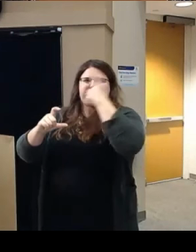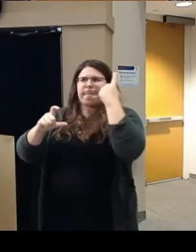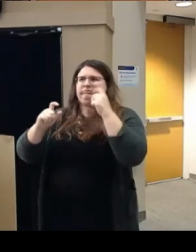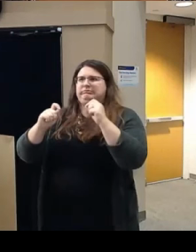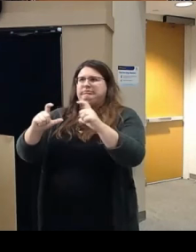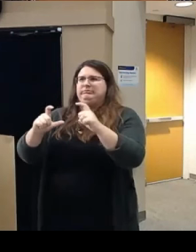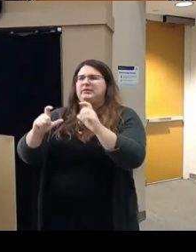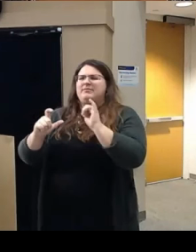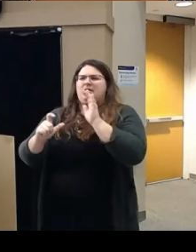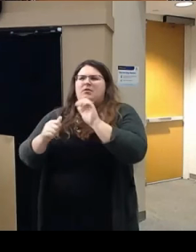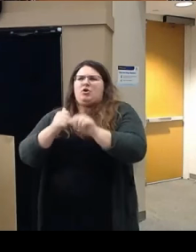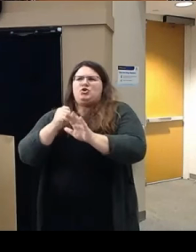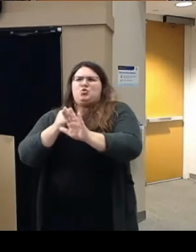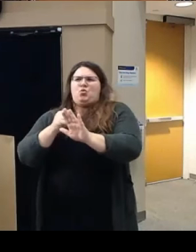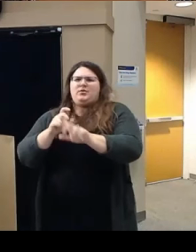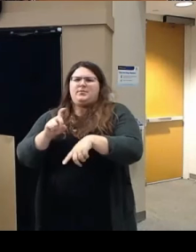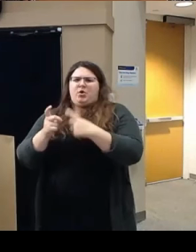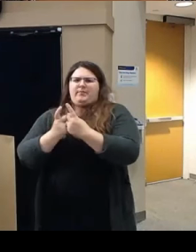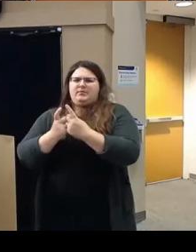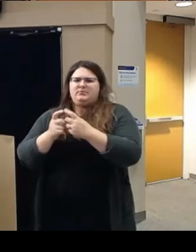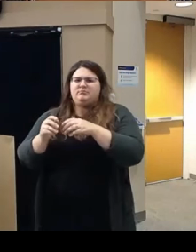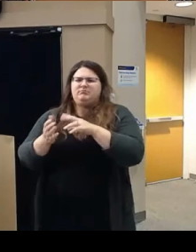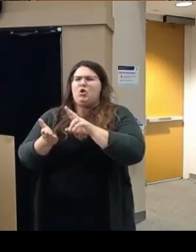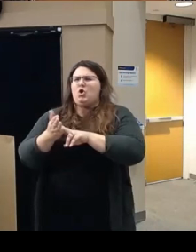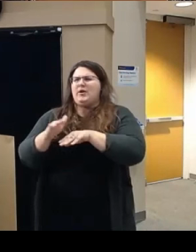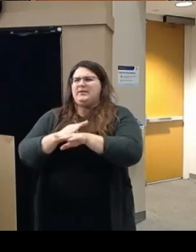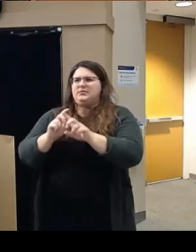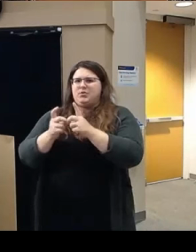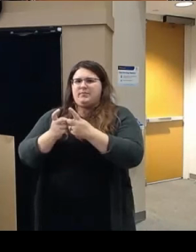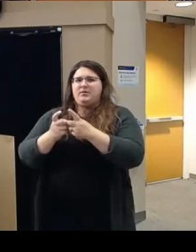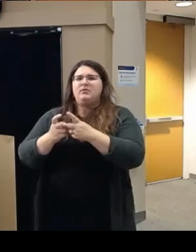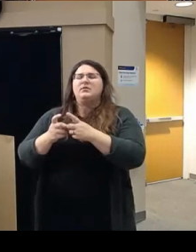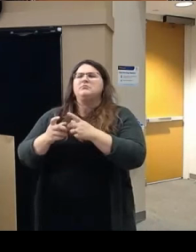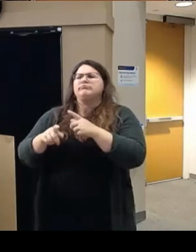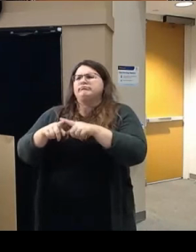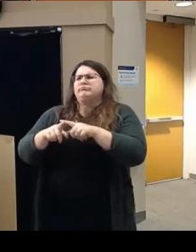login Department um so this might look different depending on what department you're in um I would